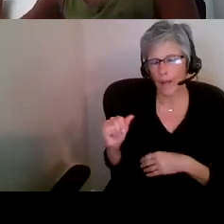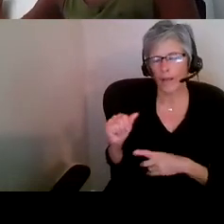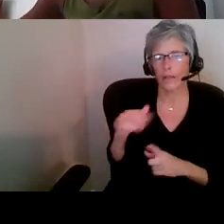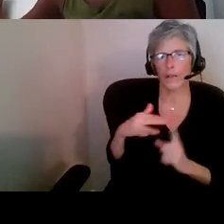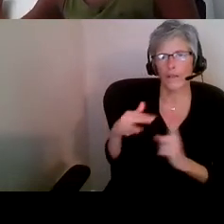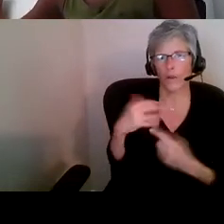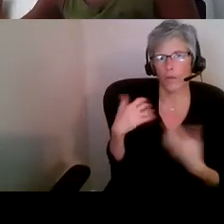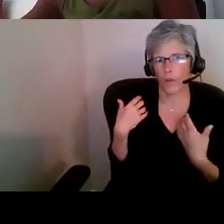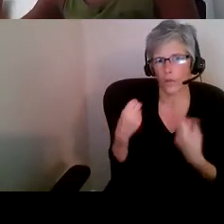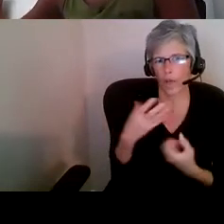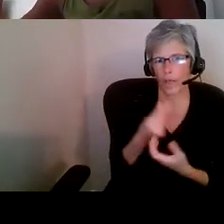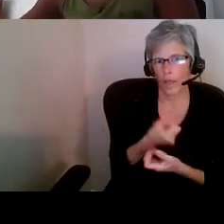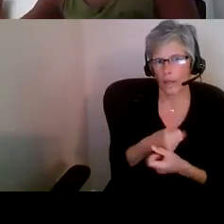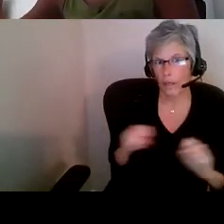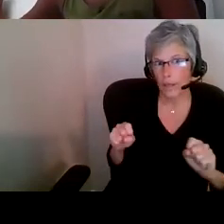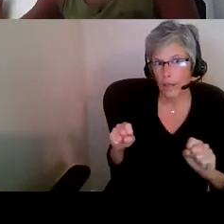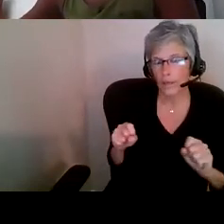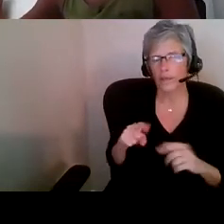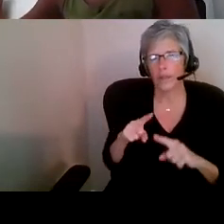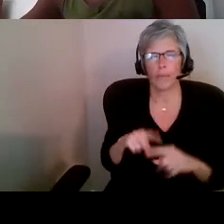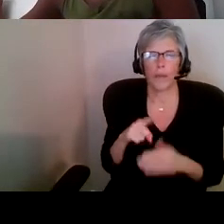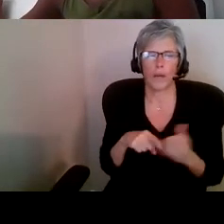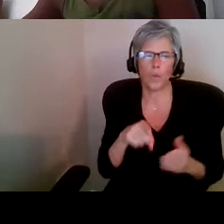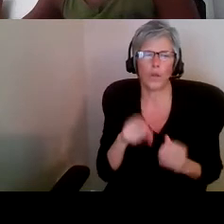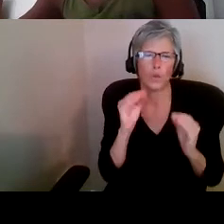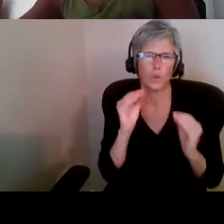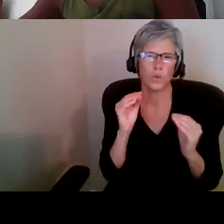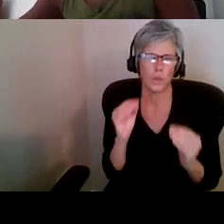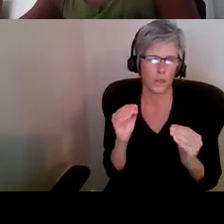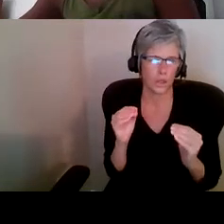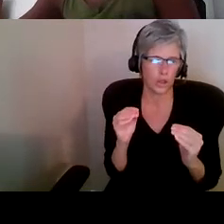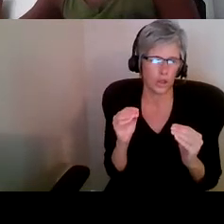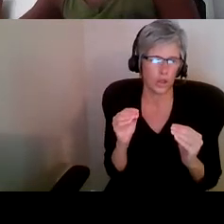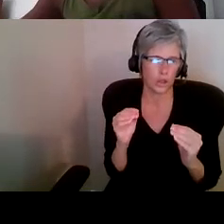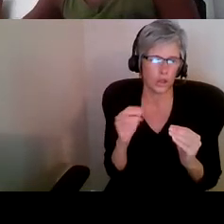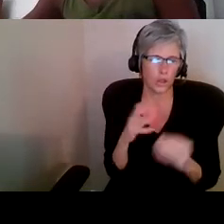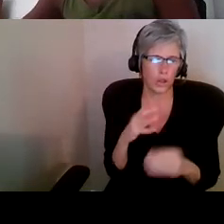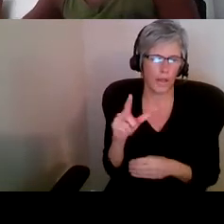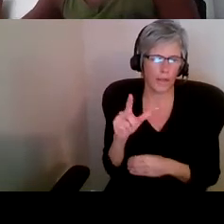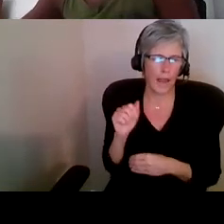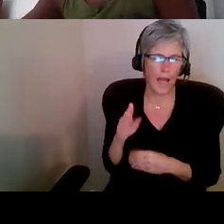Depending on what you teach you'll have sort of lab materials you use